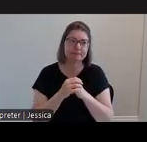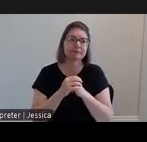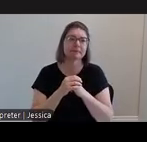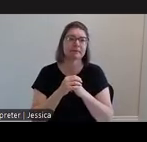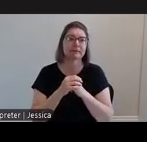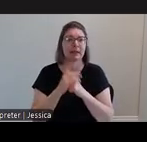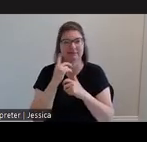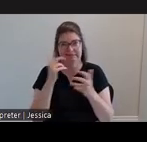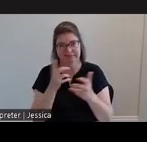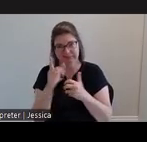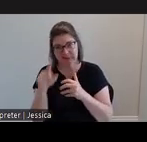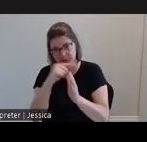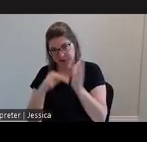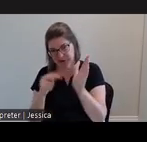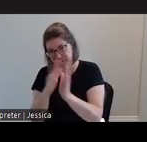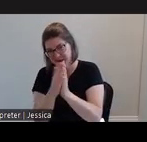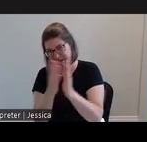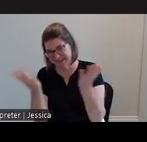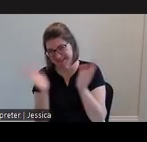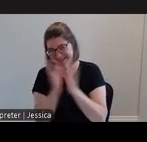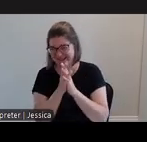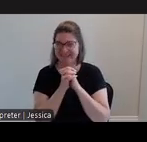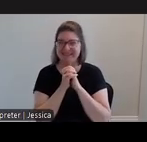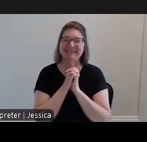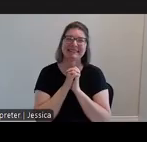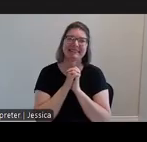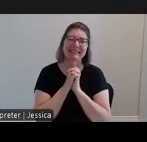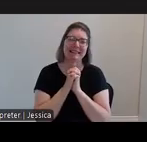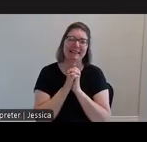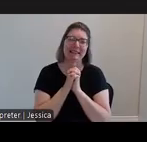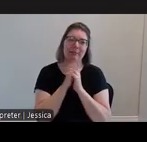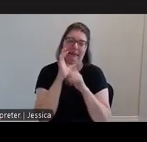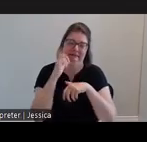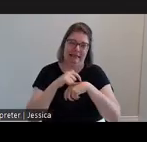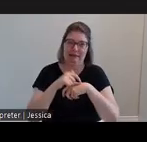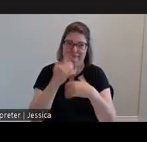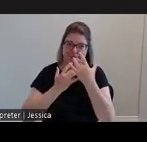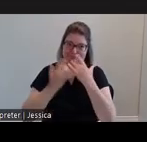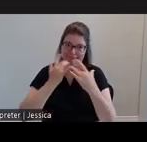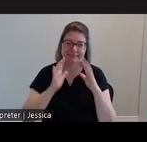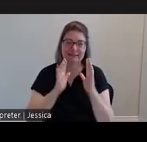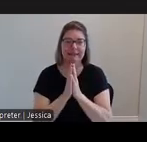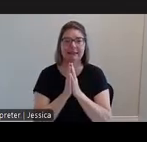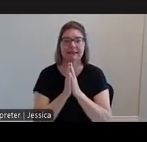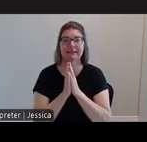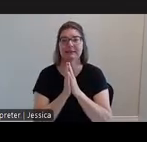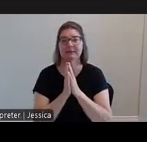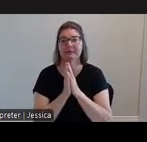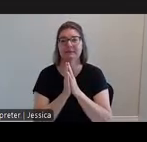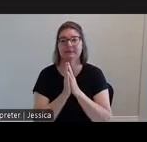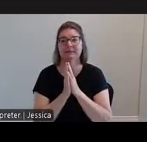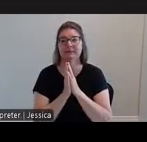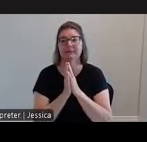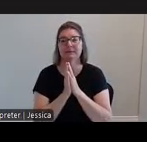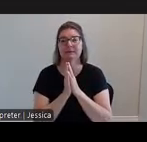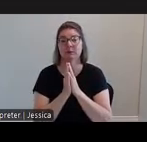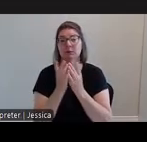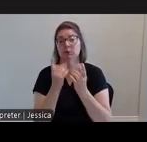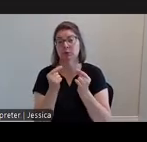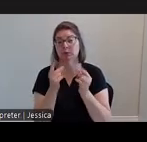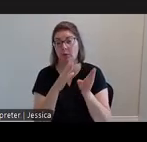But, uh, for the sake of time mostly, um, I have a few listed here. So, a few things you can do to prepare for a consult to help reduce